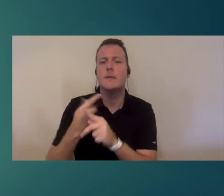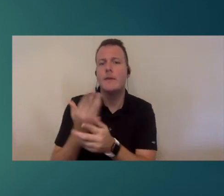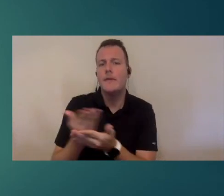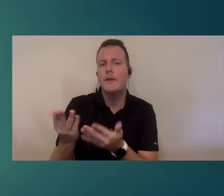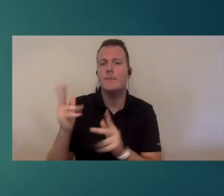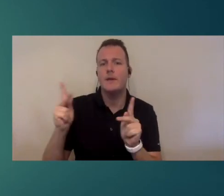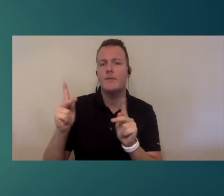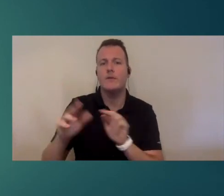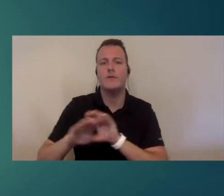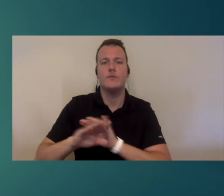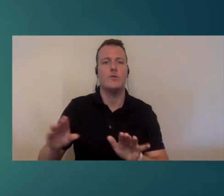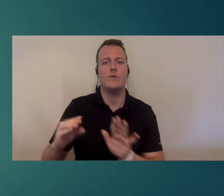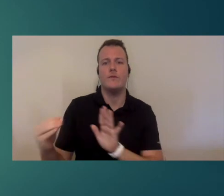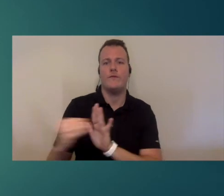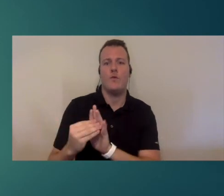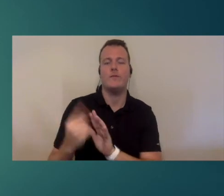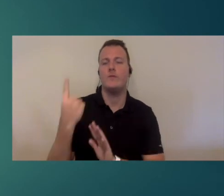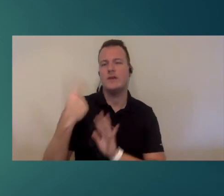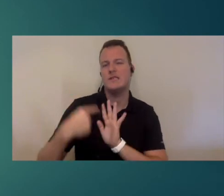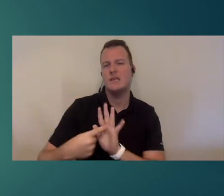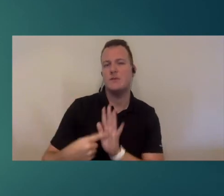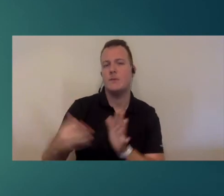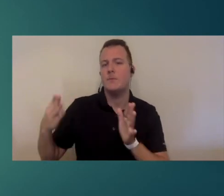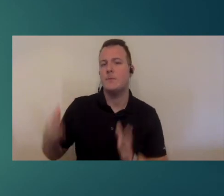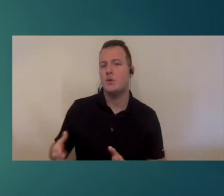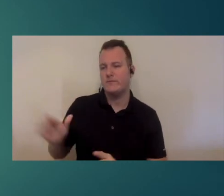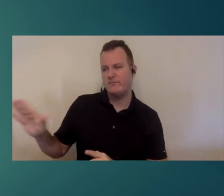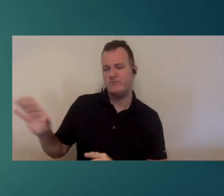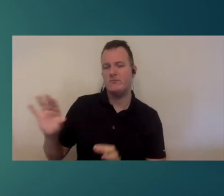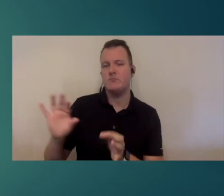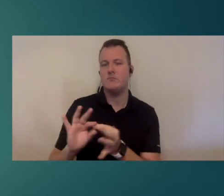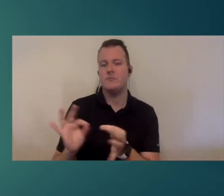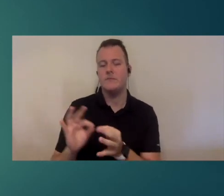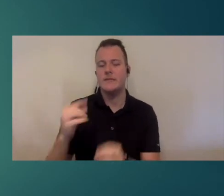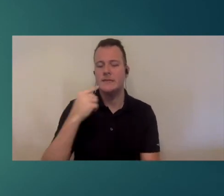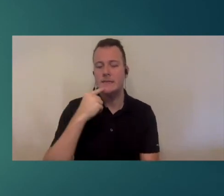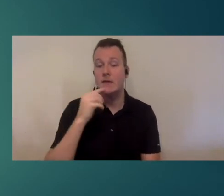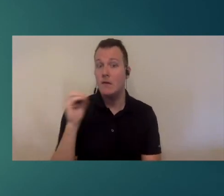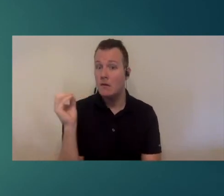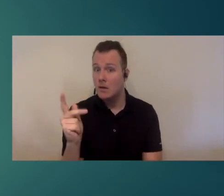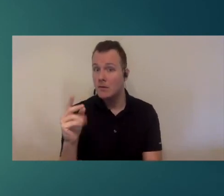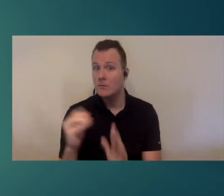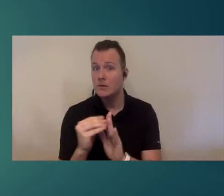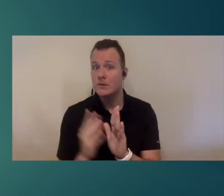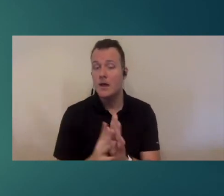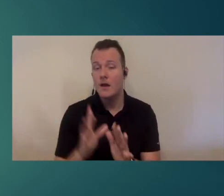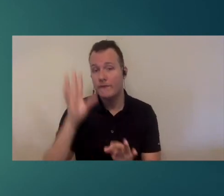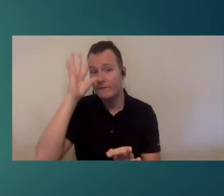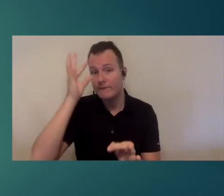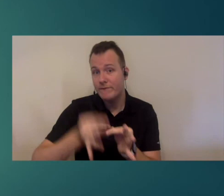people avoid, and for example, this person put it, is it okay to put faith-based or